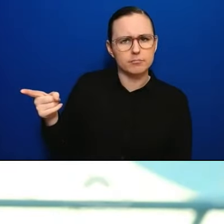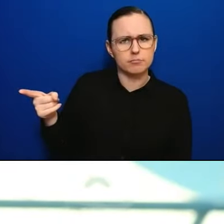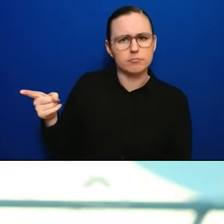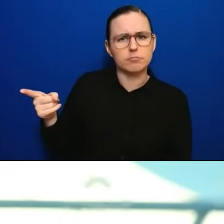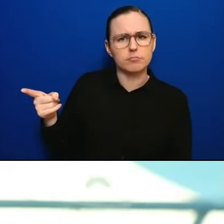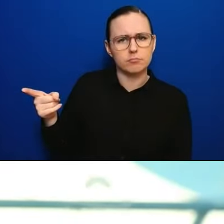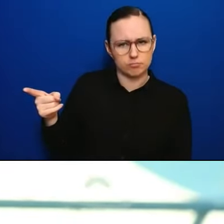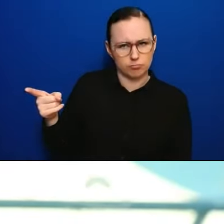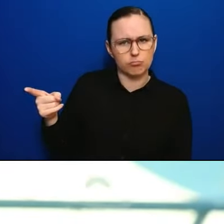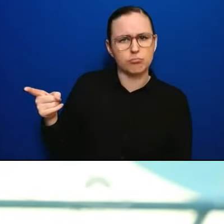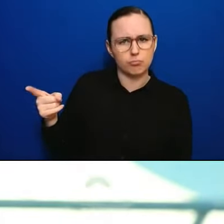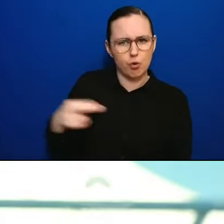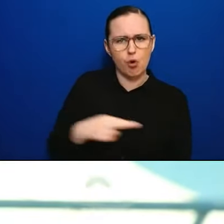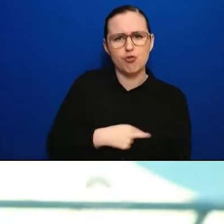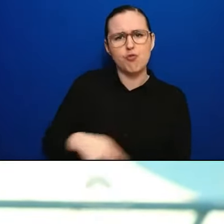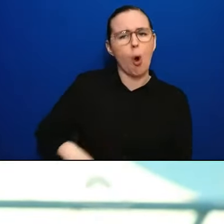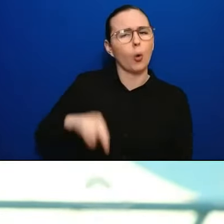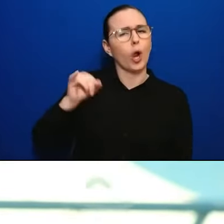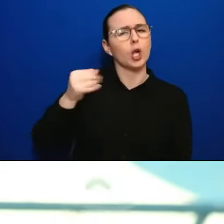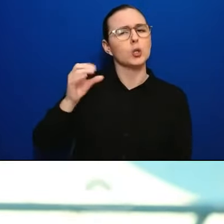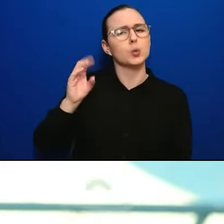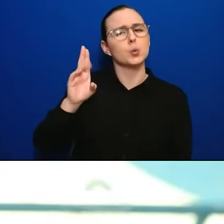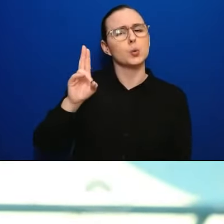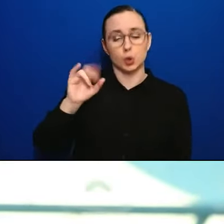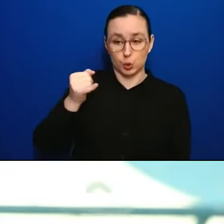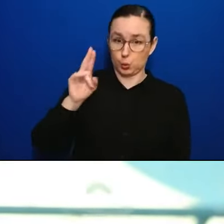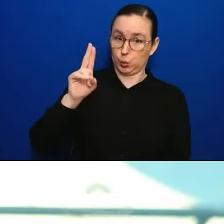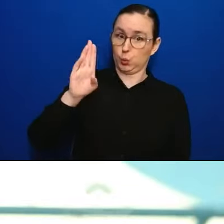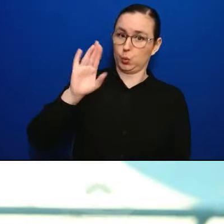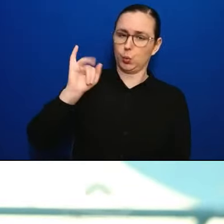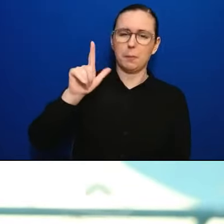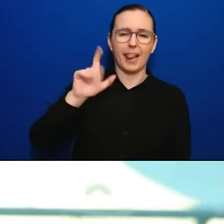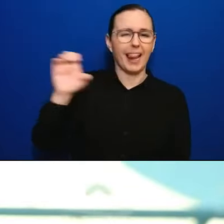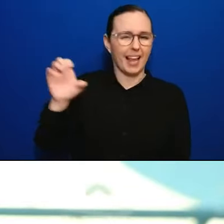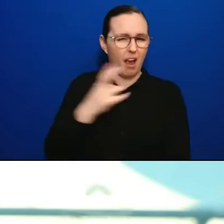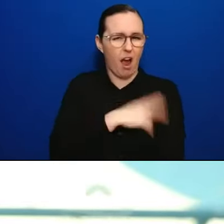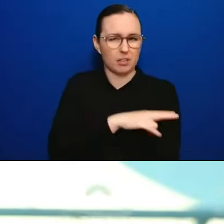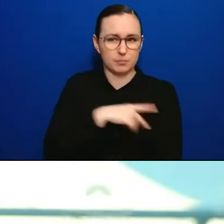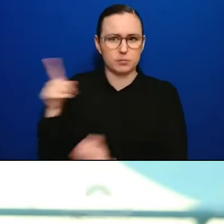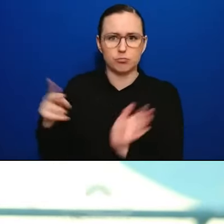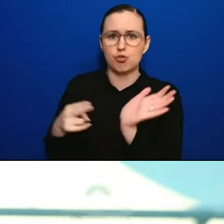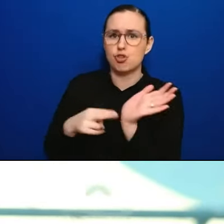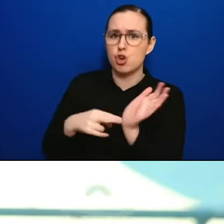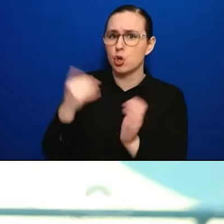Dix can I ask you to comment on